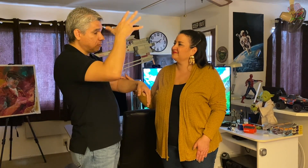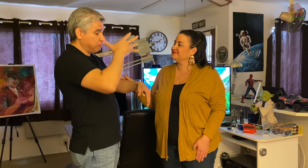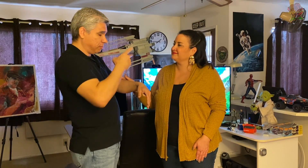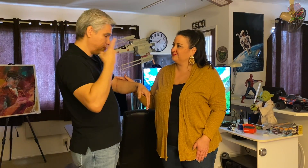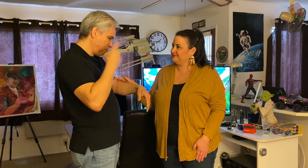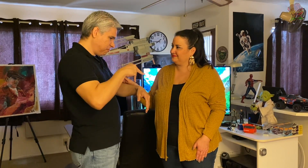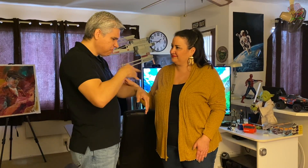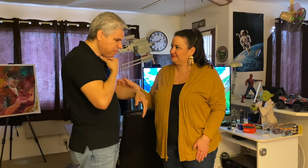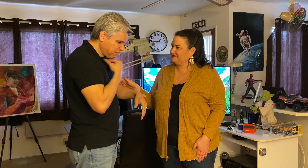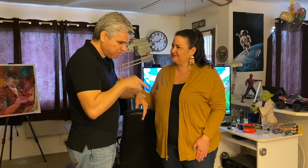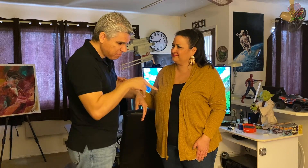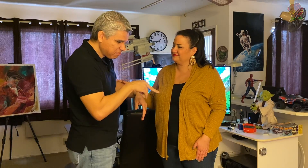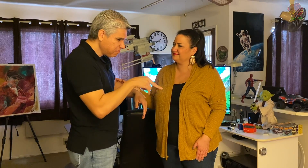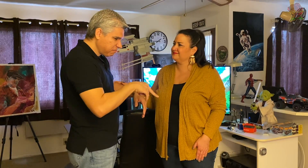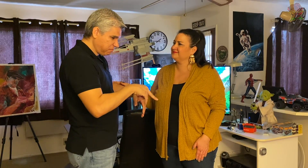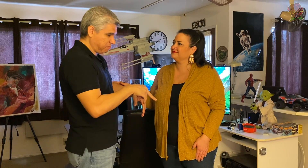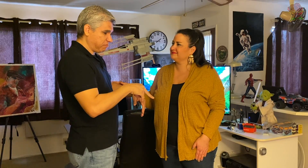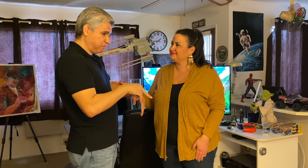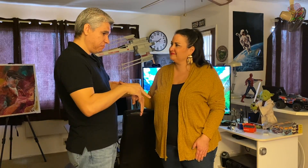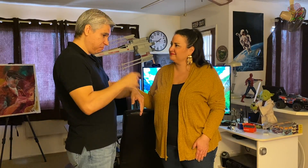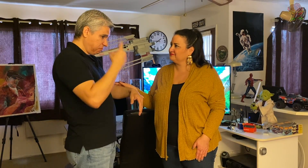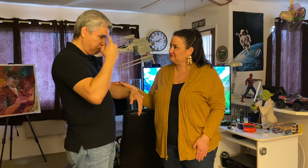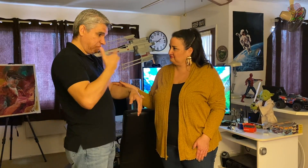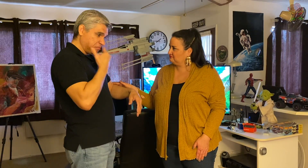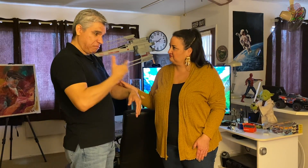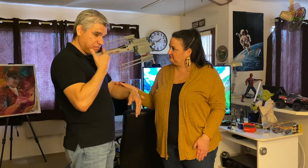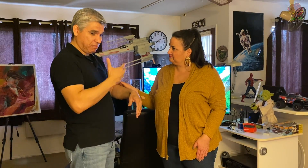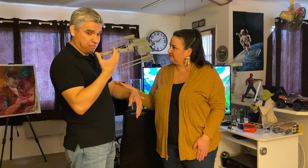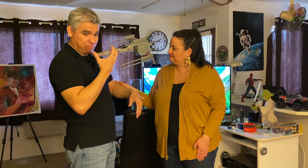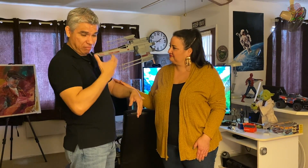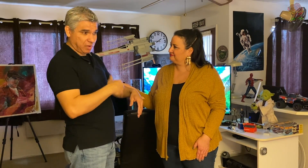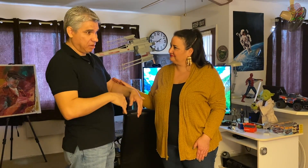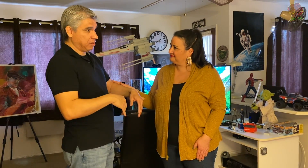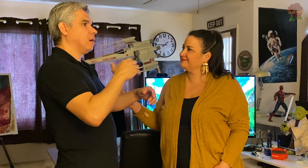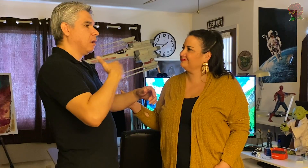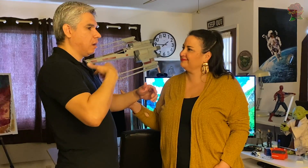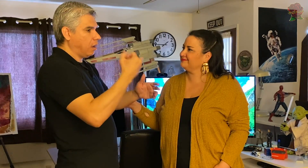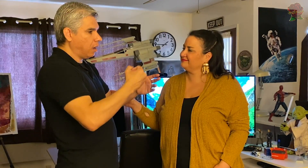My parents saw my art and thought it was impressive.